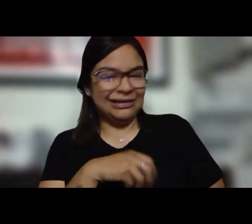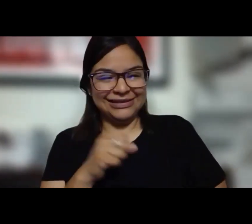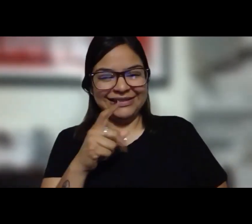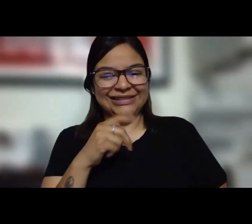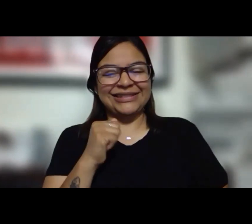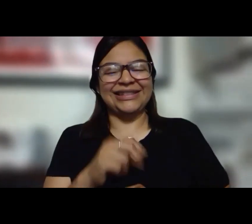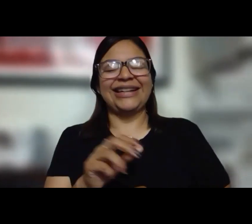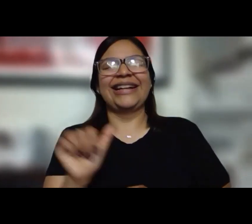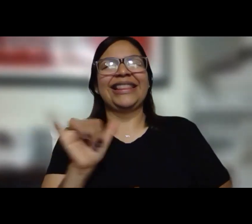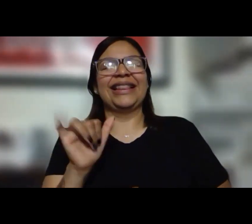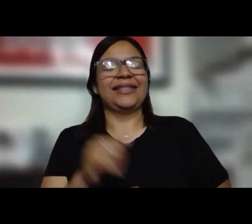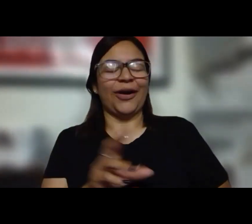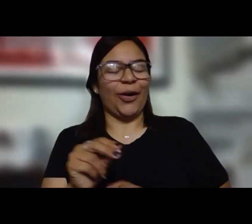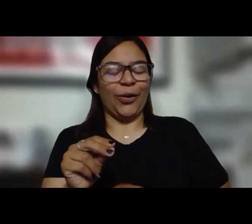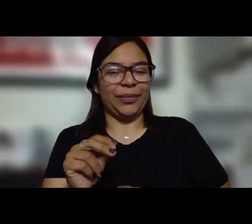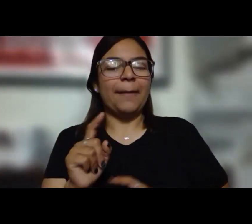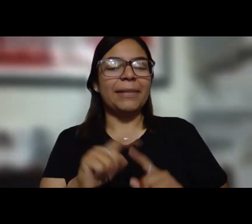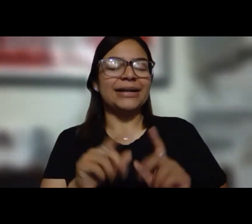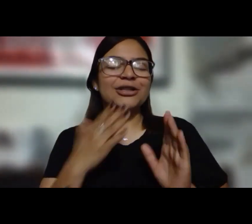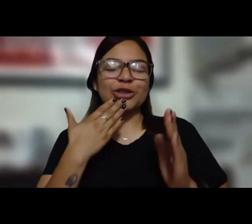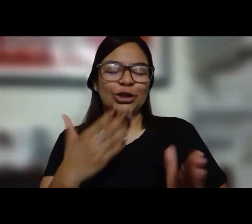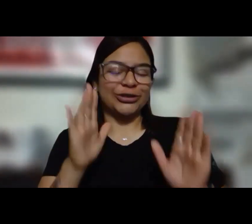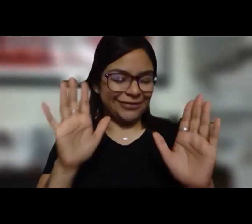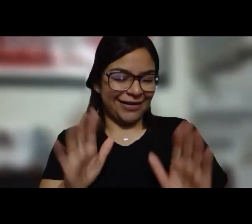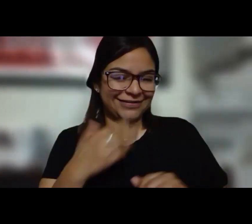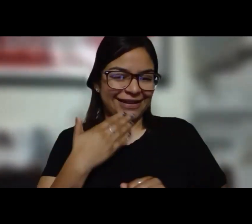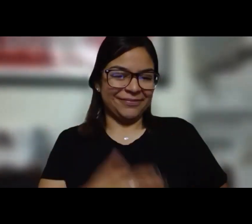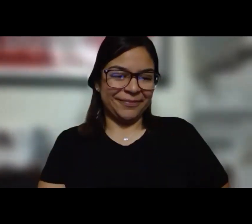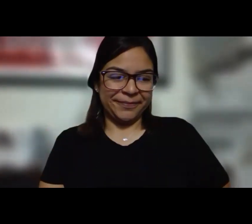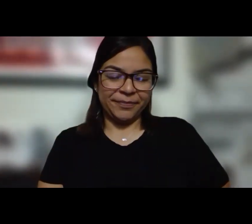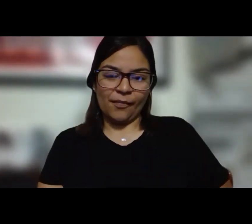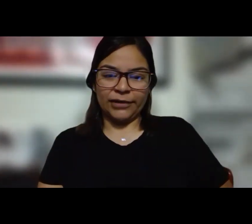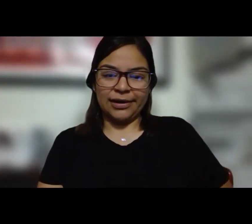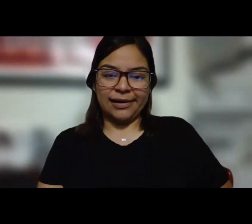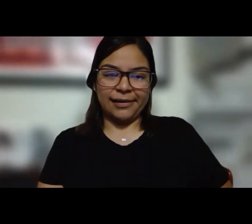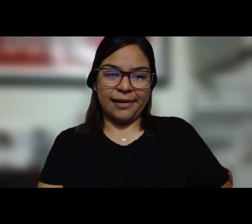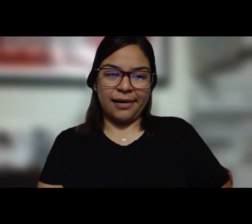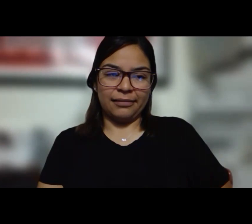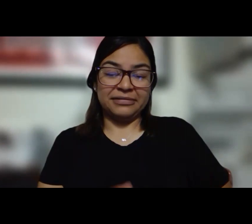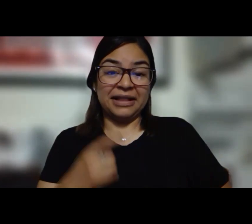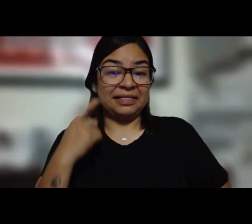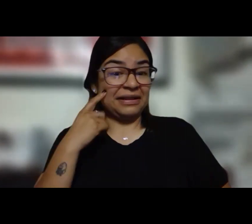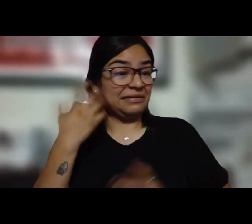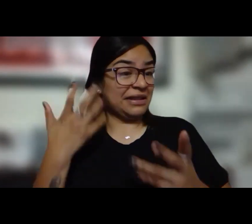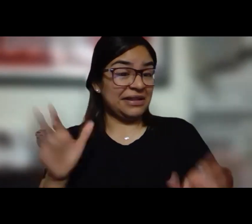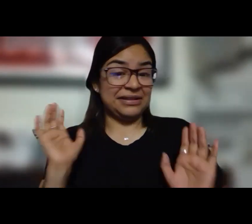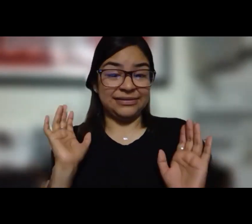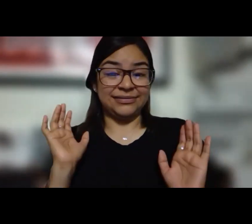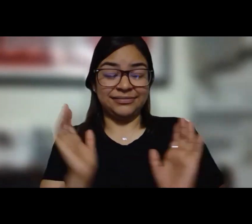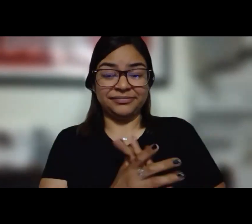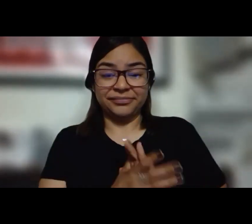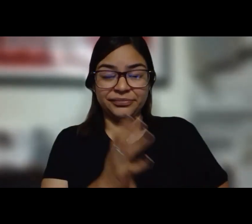no yeah but it's great okay I think that's yeah so we're we're moving to adjournment I